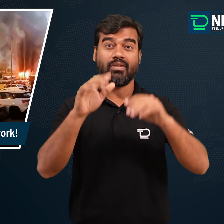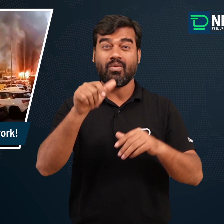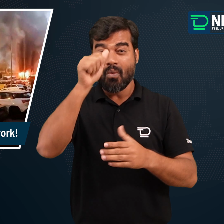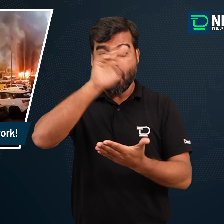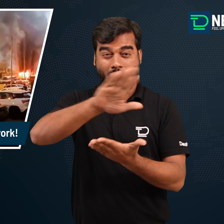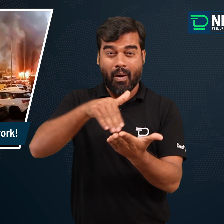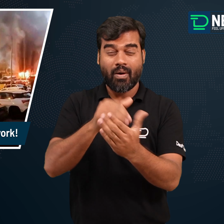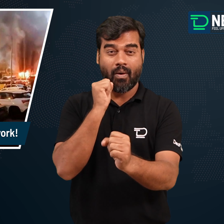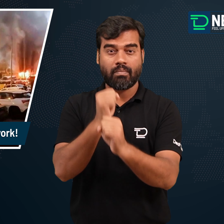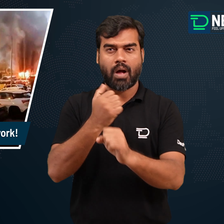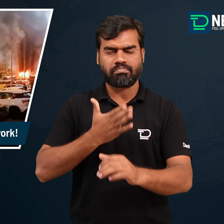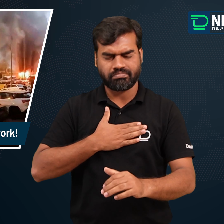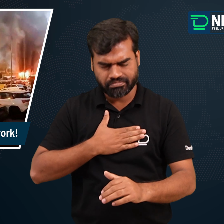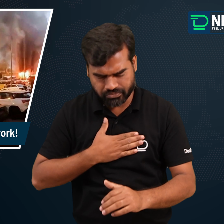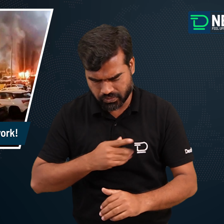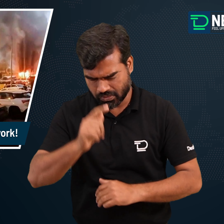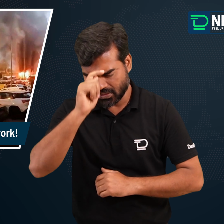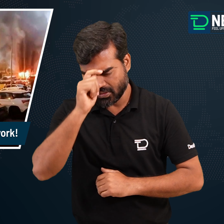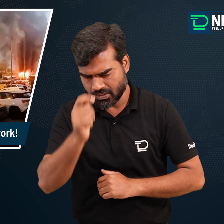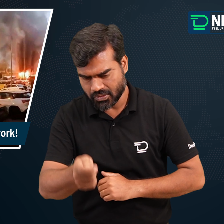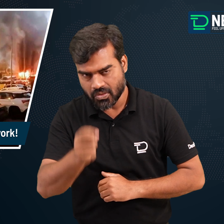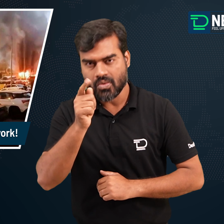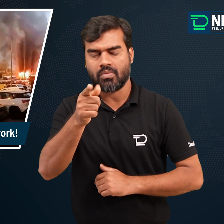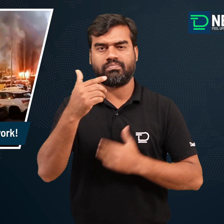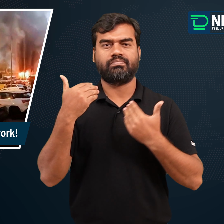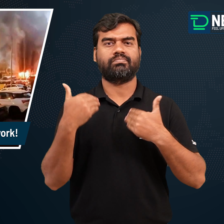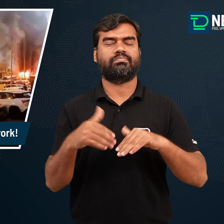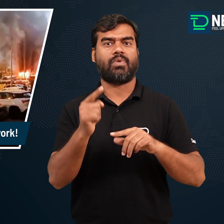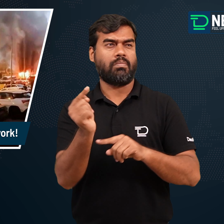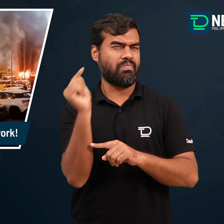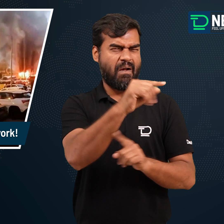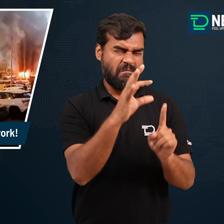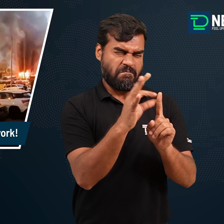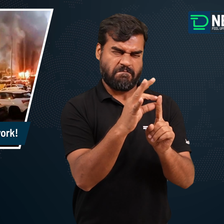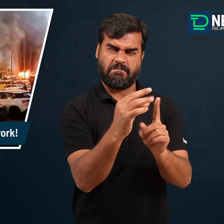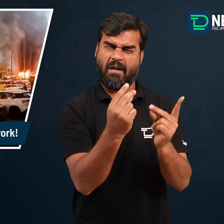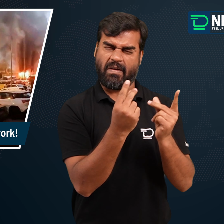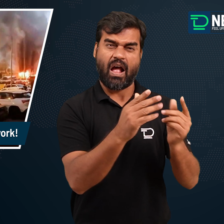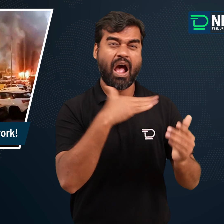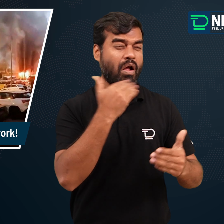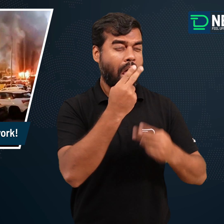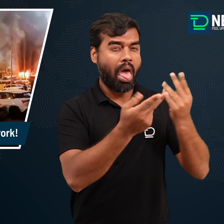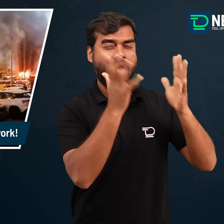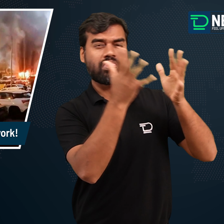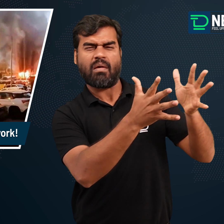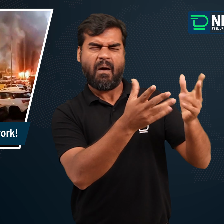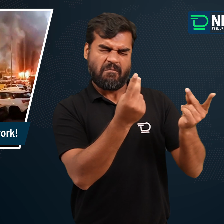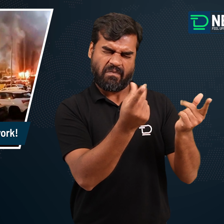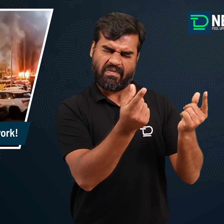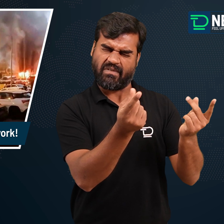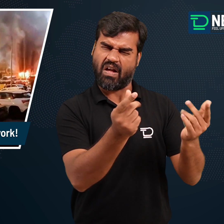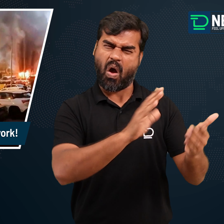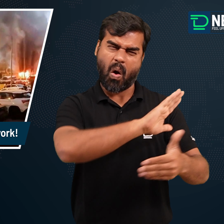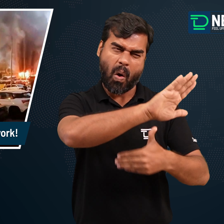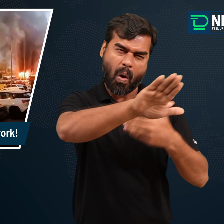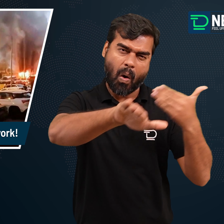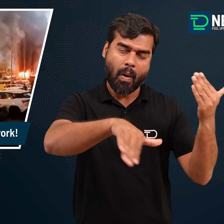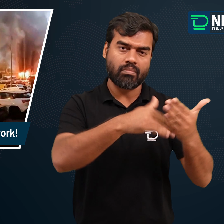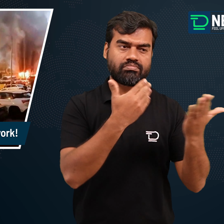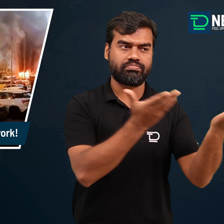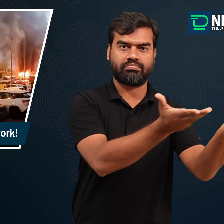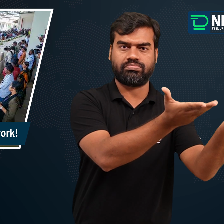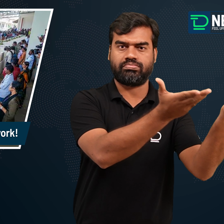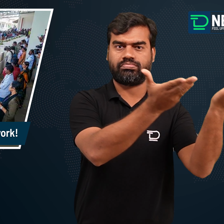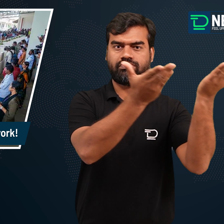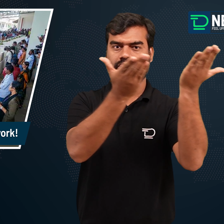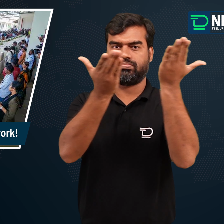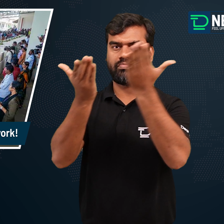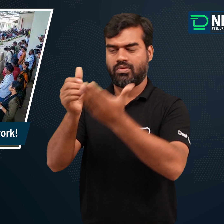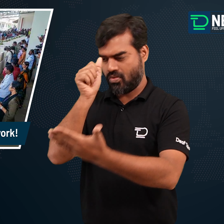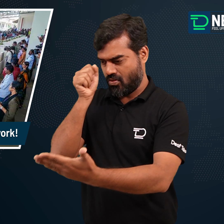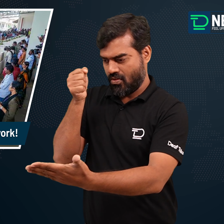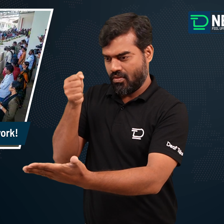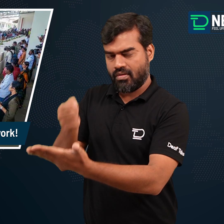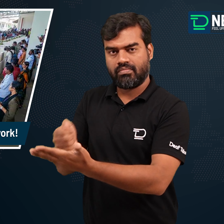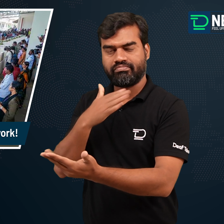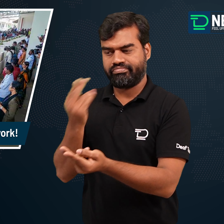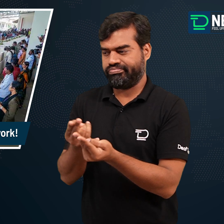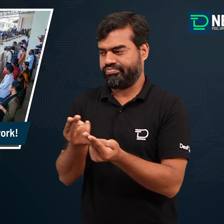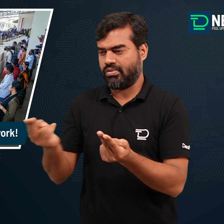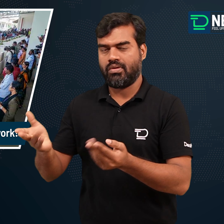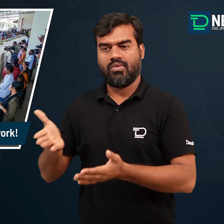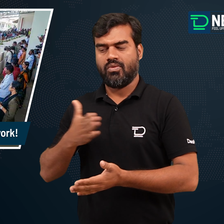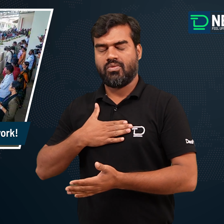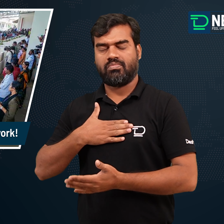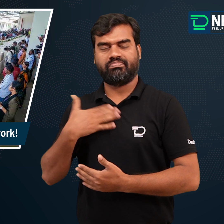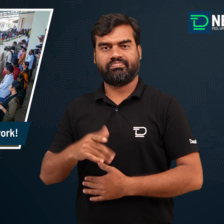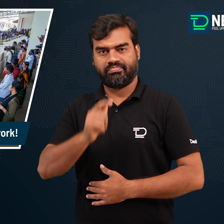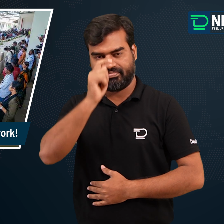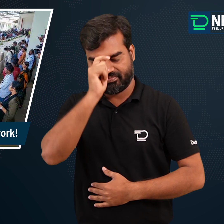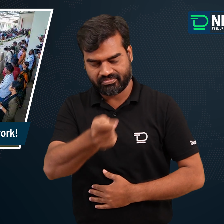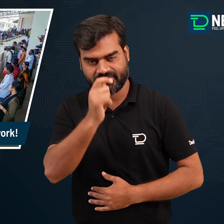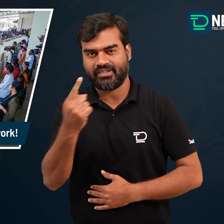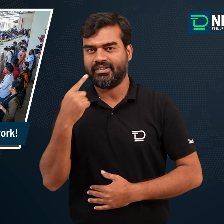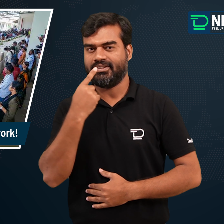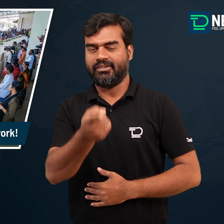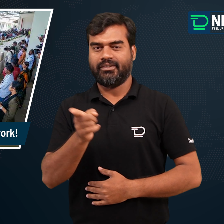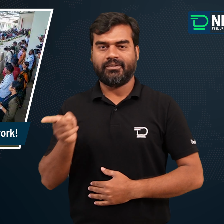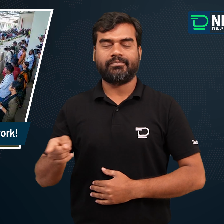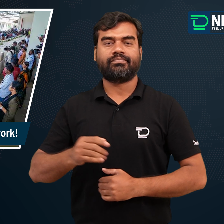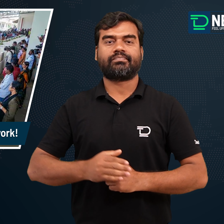Really hands-off to the union government, who acted immediately to bring the bodies.